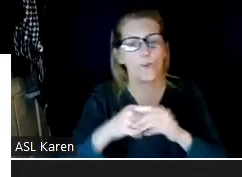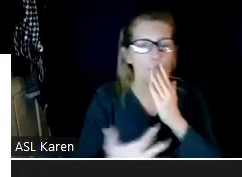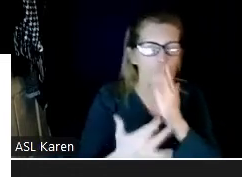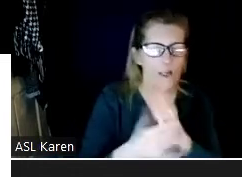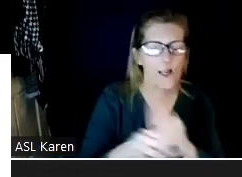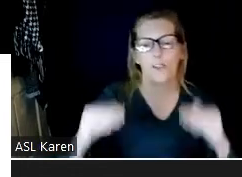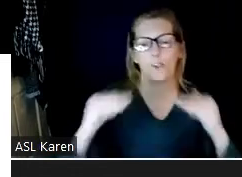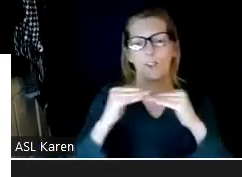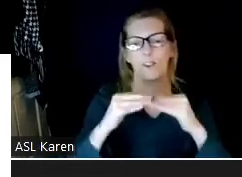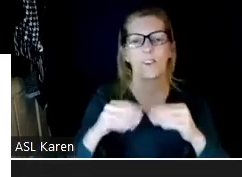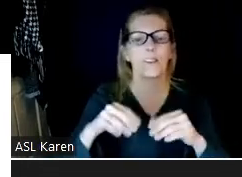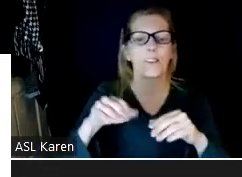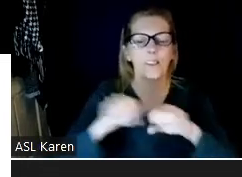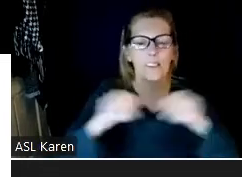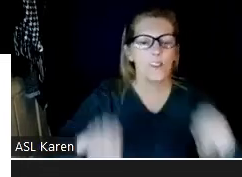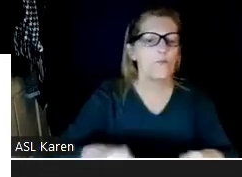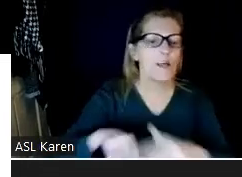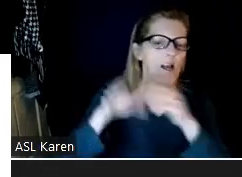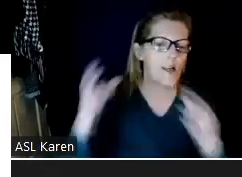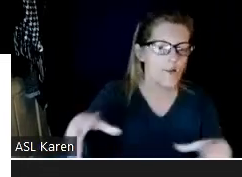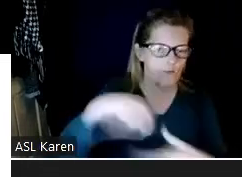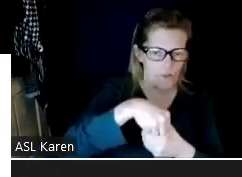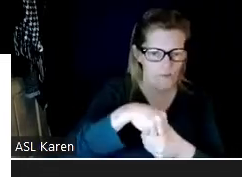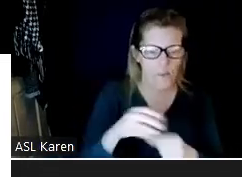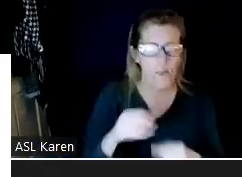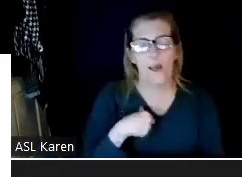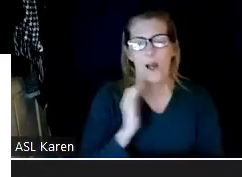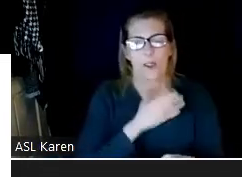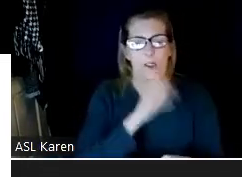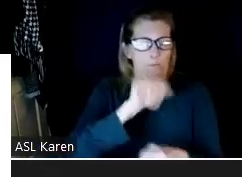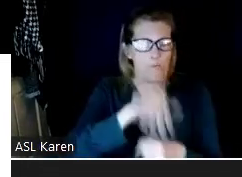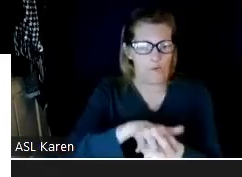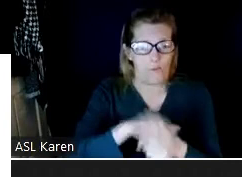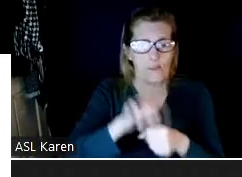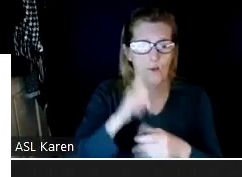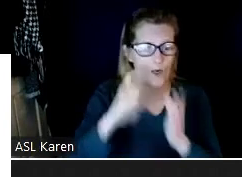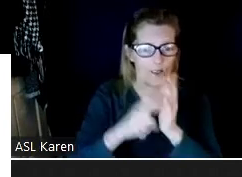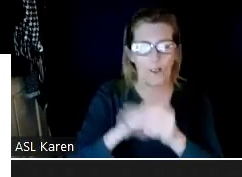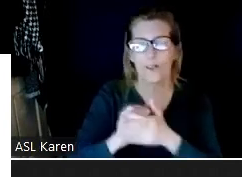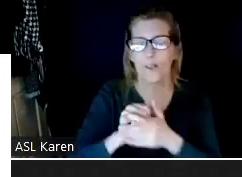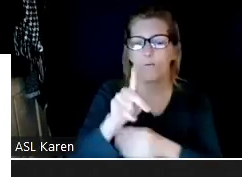15:15:53 Our commitment also extends to recognizing a protein and offering government to government